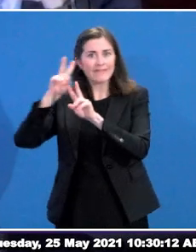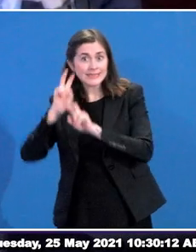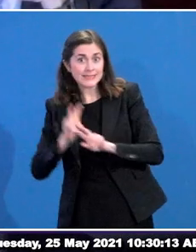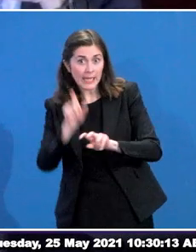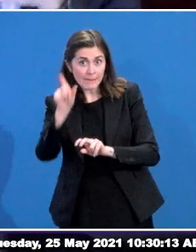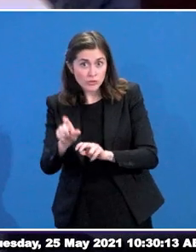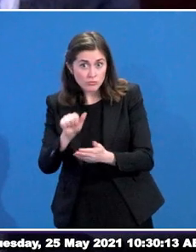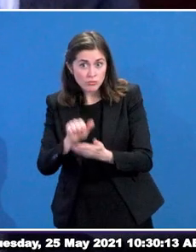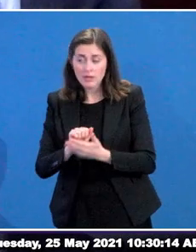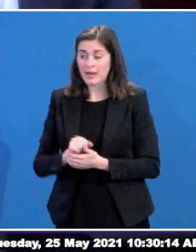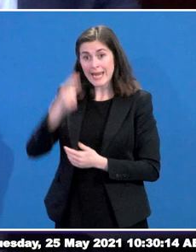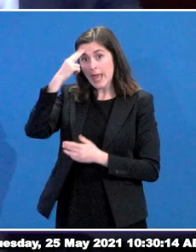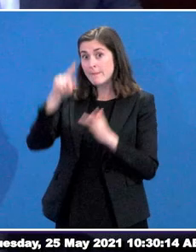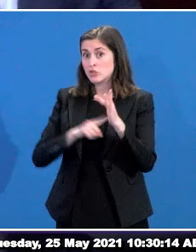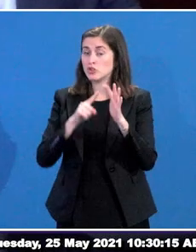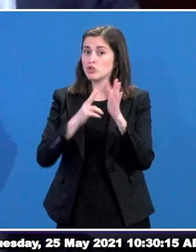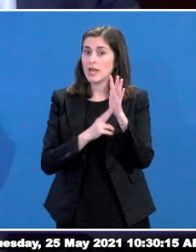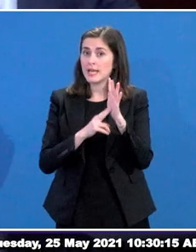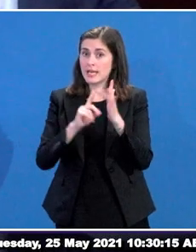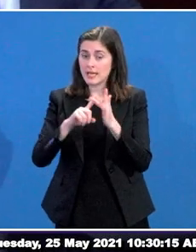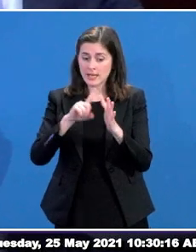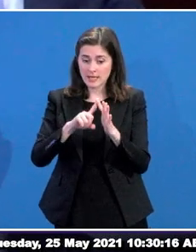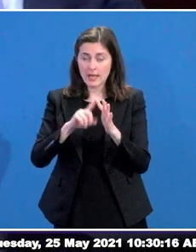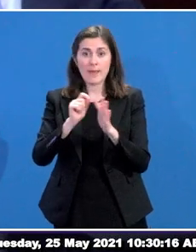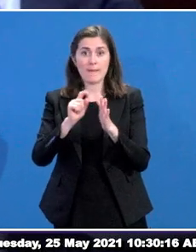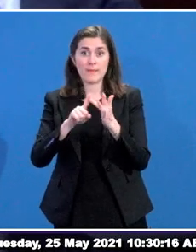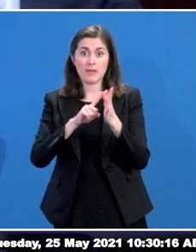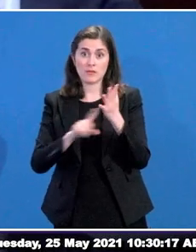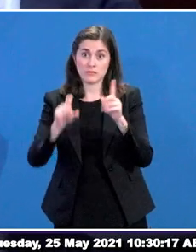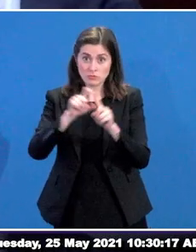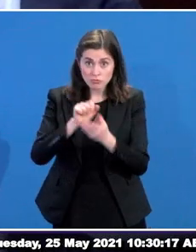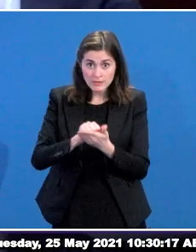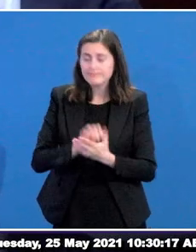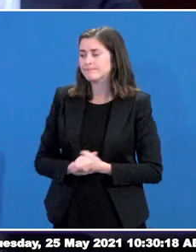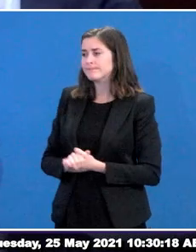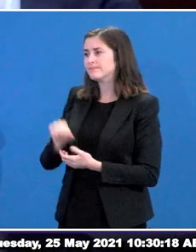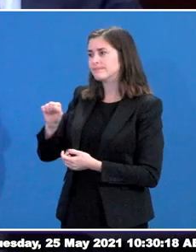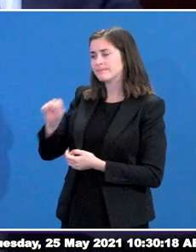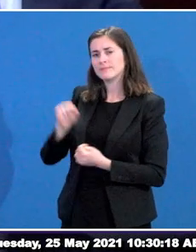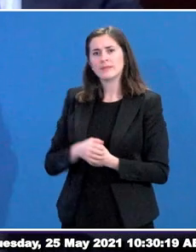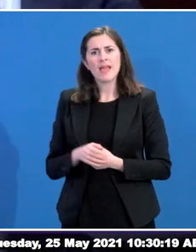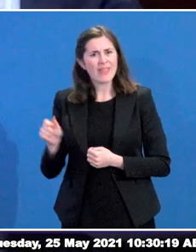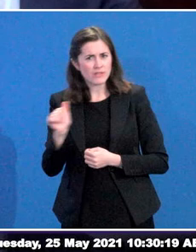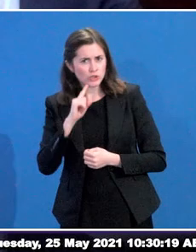And her name was Jennie Piaud? Yes. MS EASTMAN: Right. And she, you were told that she was looking into things that had happened